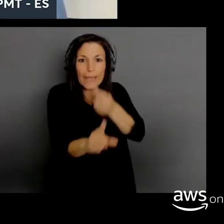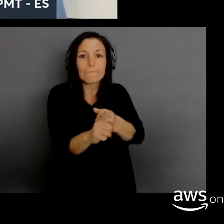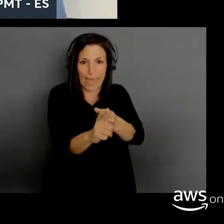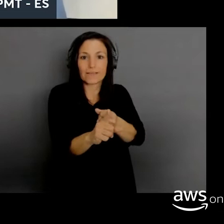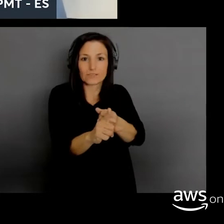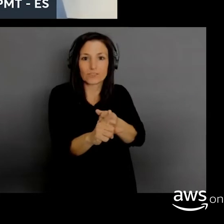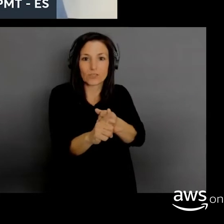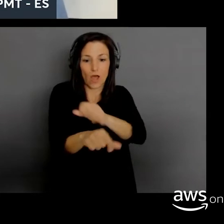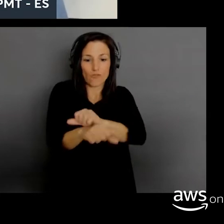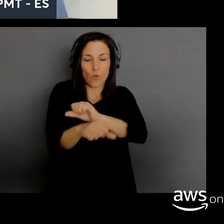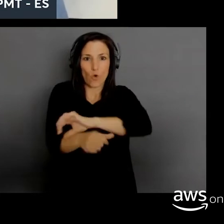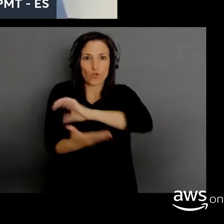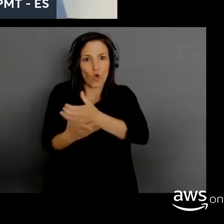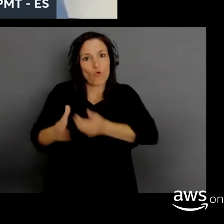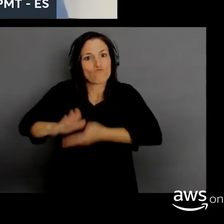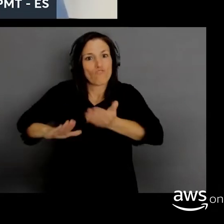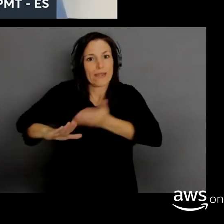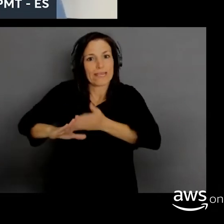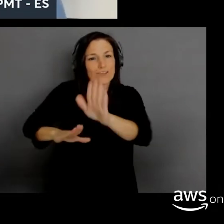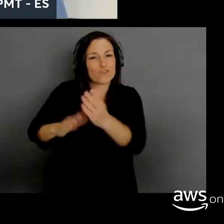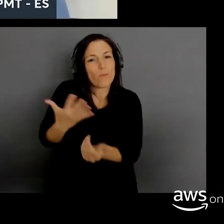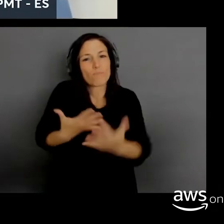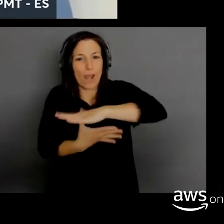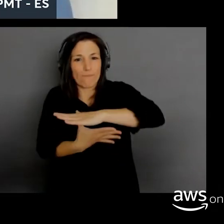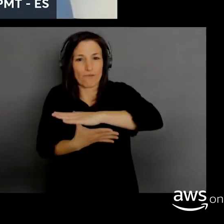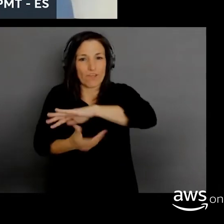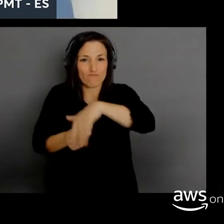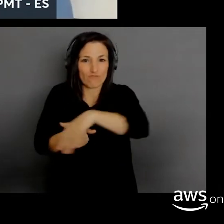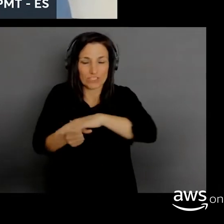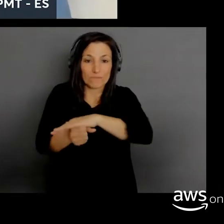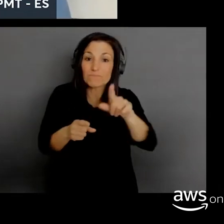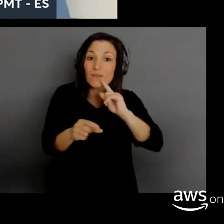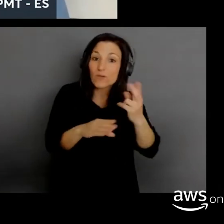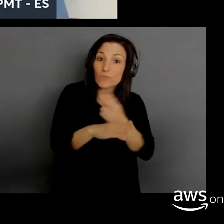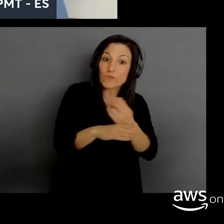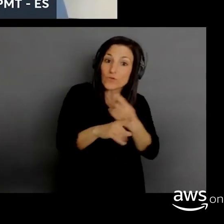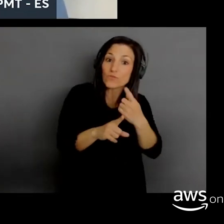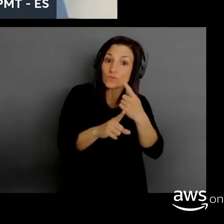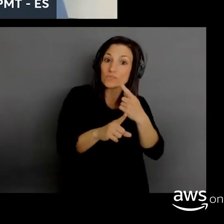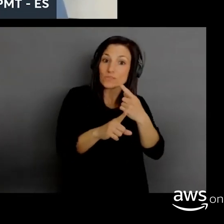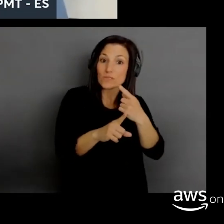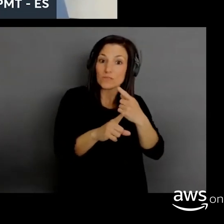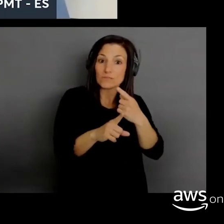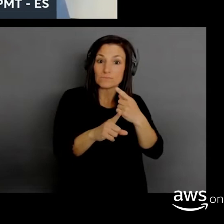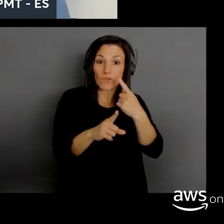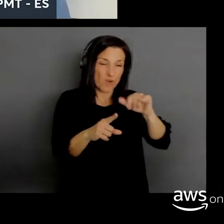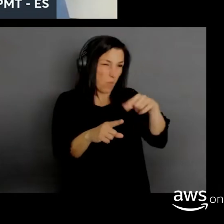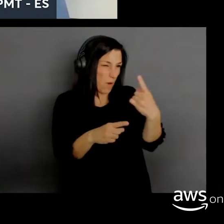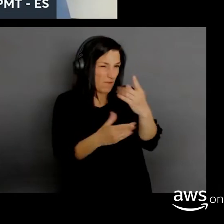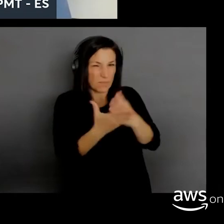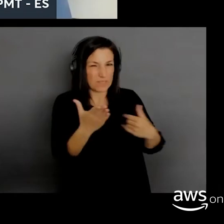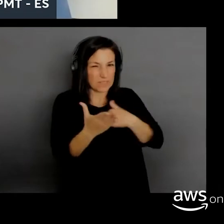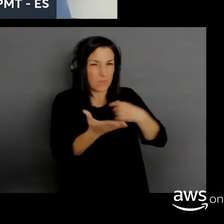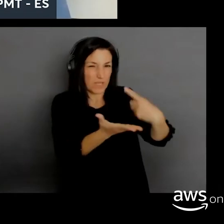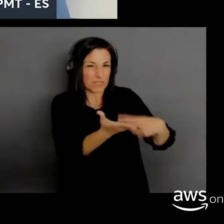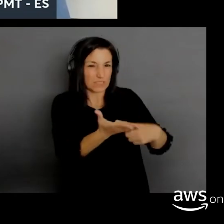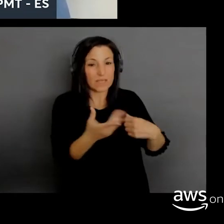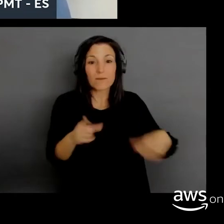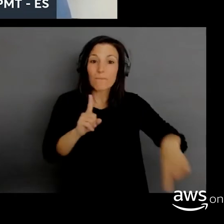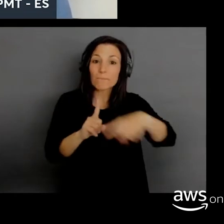Now Global Database can be used for disaster recovery, one of the pieces that we talked about, and it can also be used for, let's say scaling reads closer to end users.